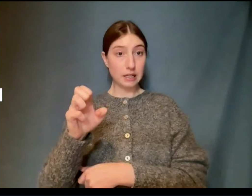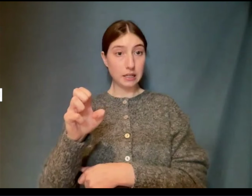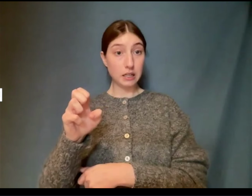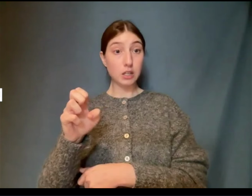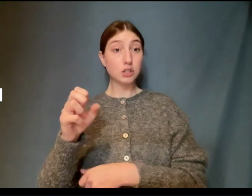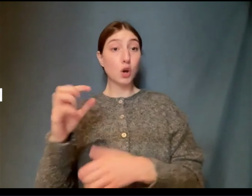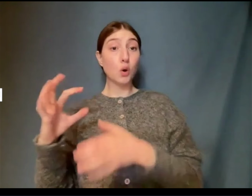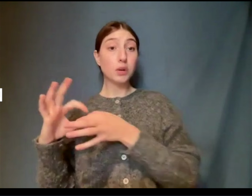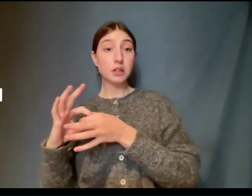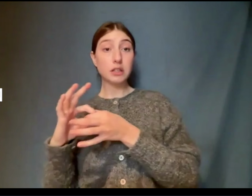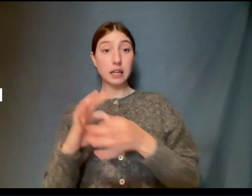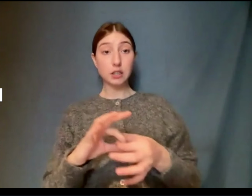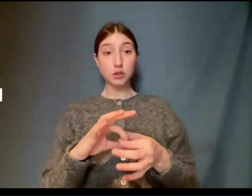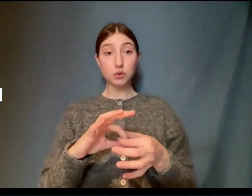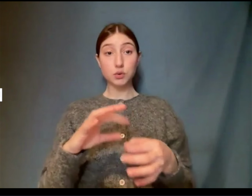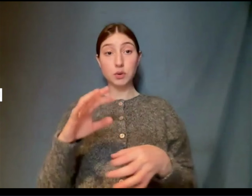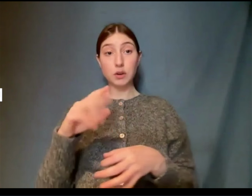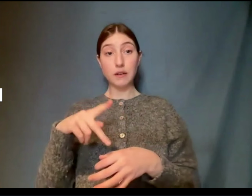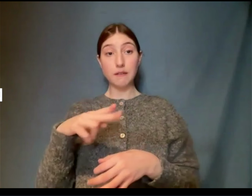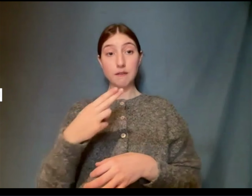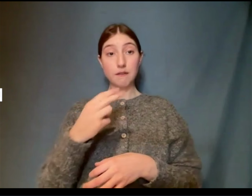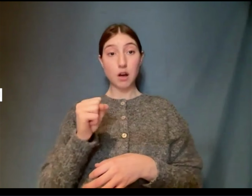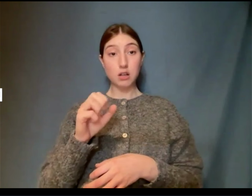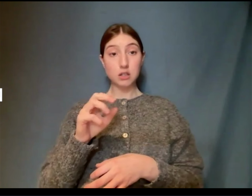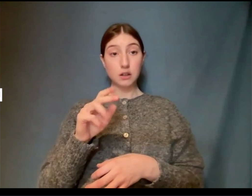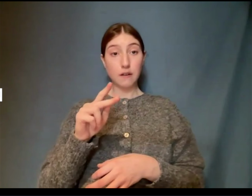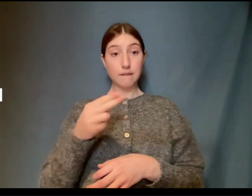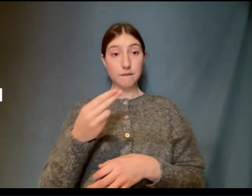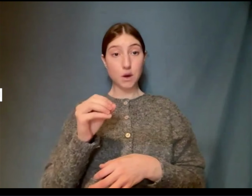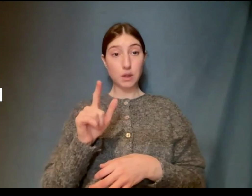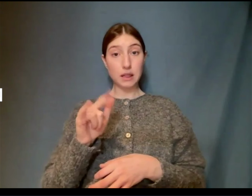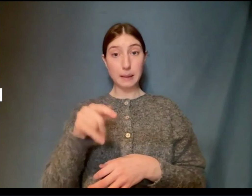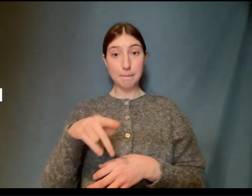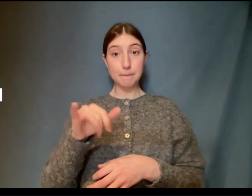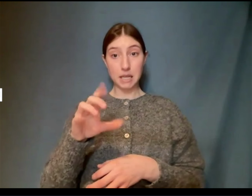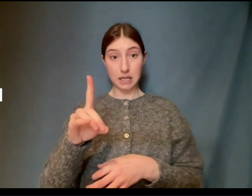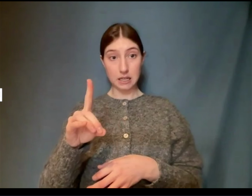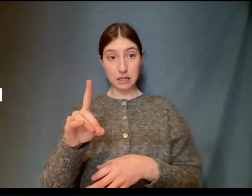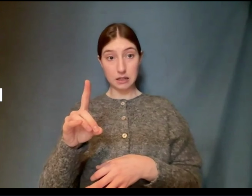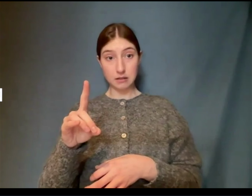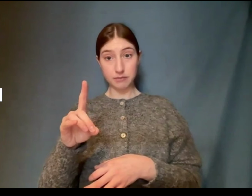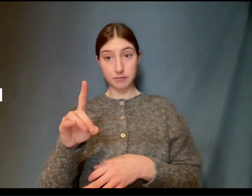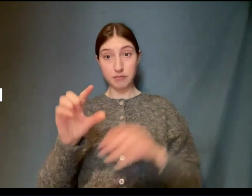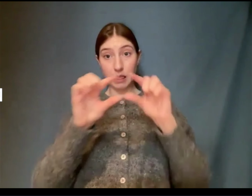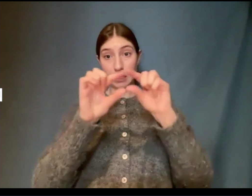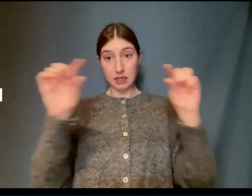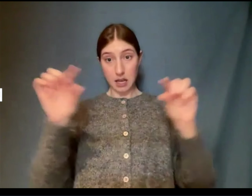What is a lipid again? Fats and oils. And we spoke about the structure of um the lipids.